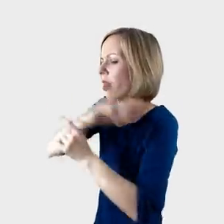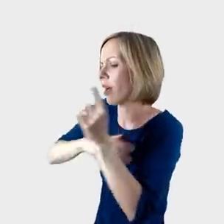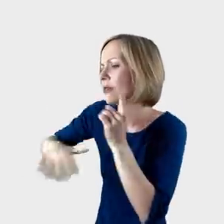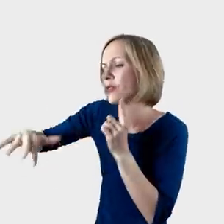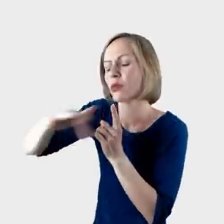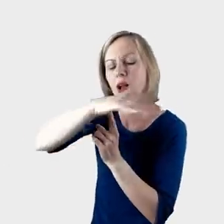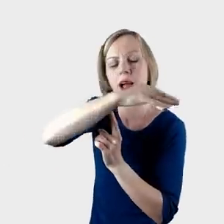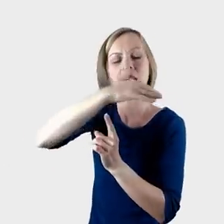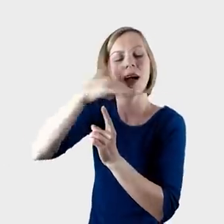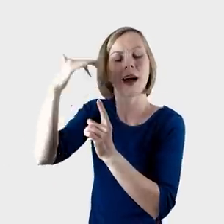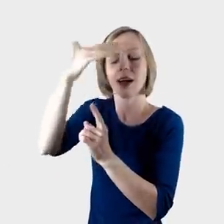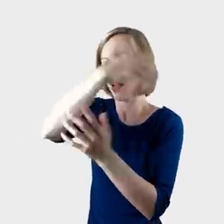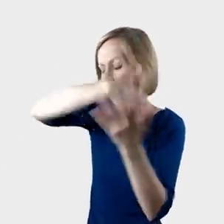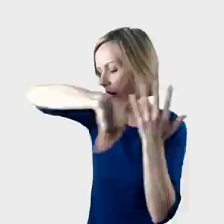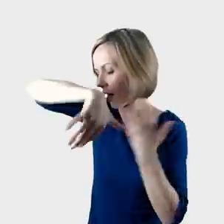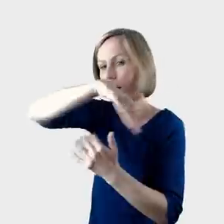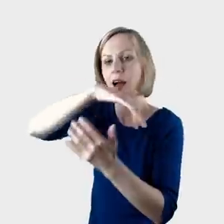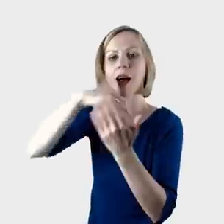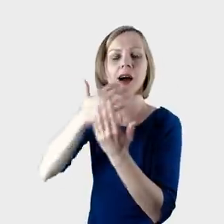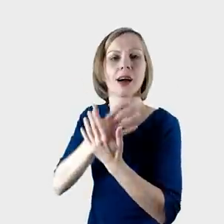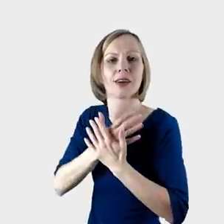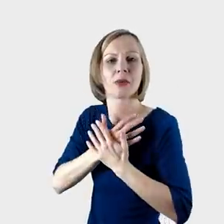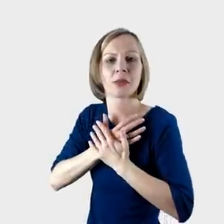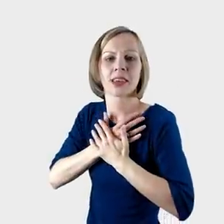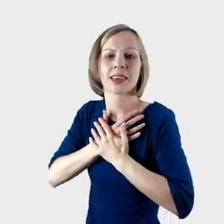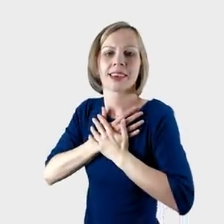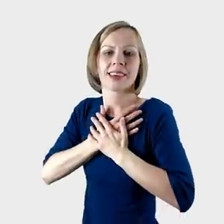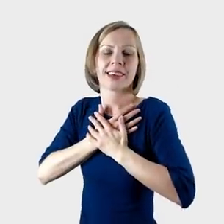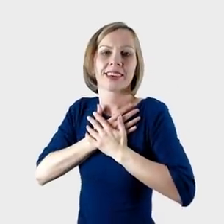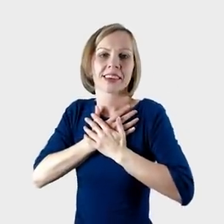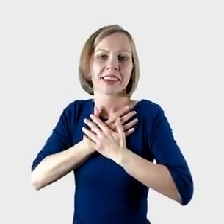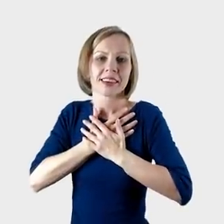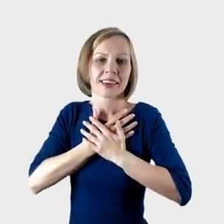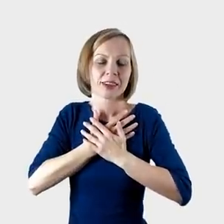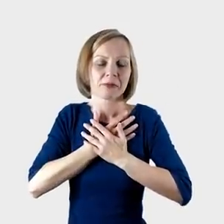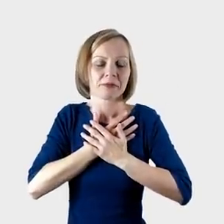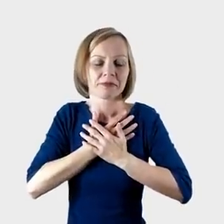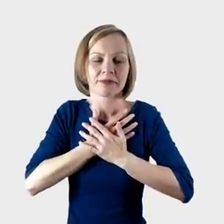Let Your love surround me